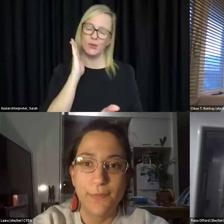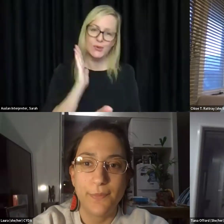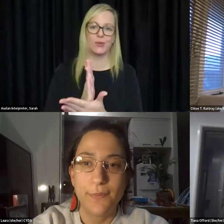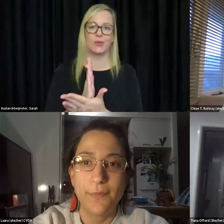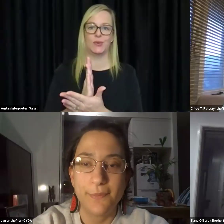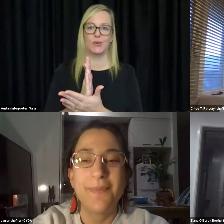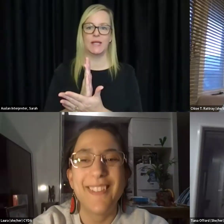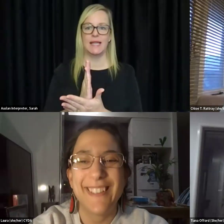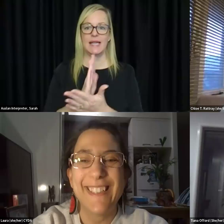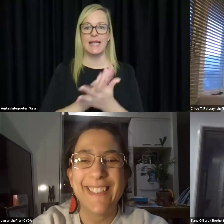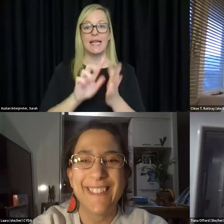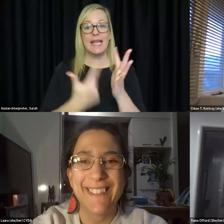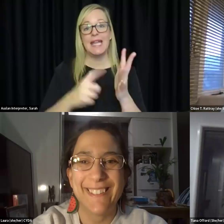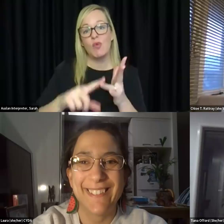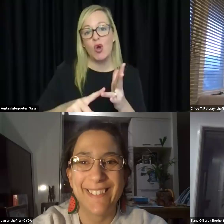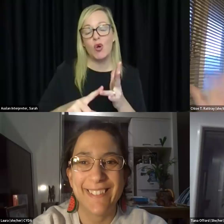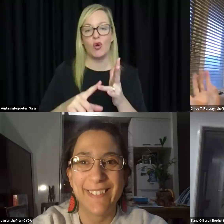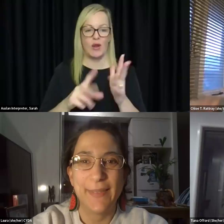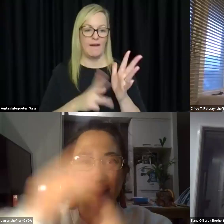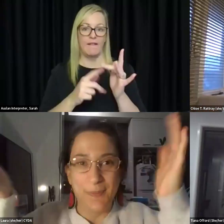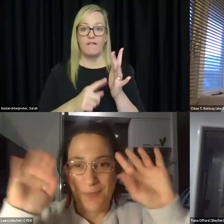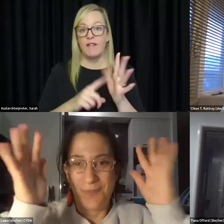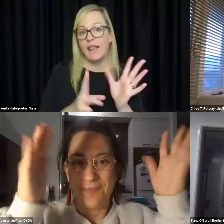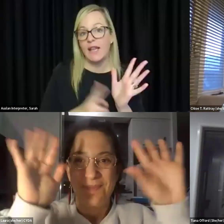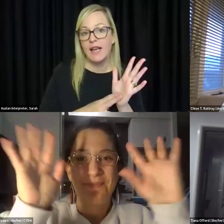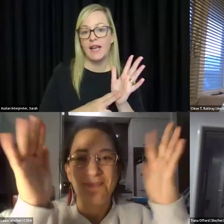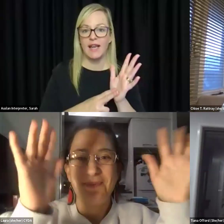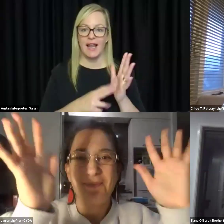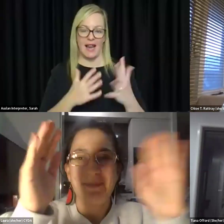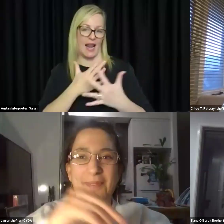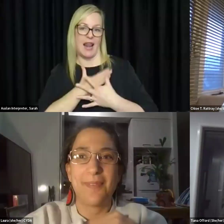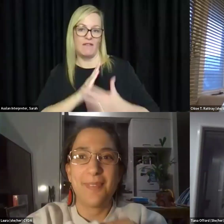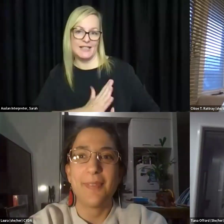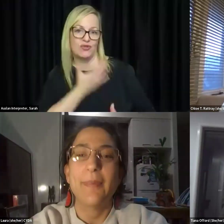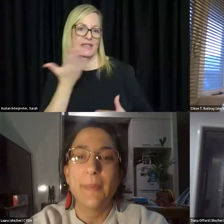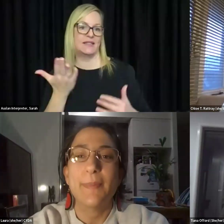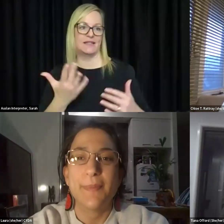heros and villains and love interests and who have all the personality traits just like we do in real